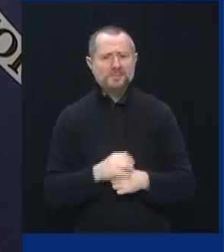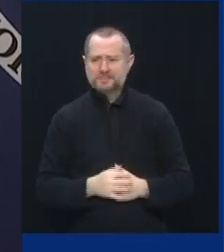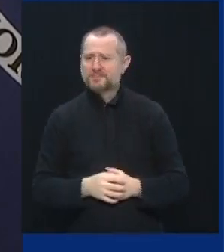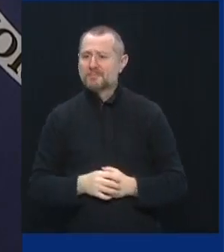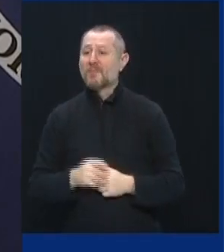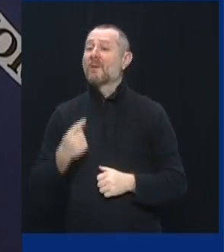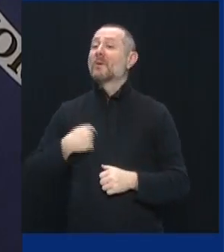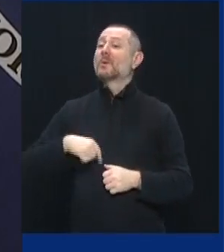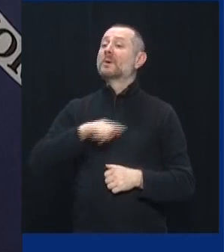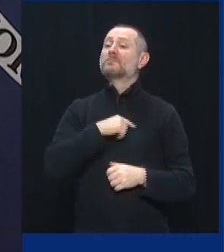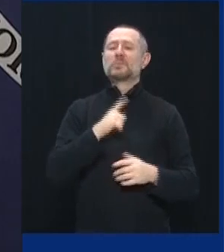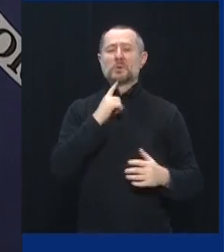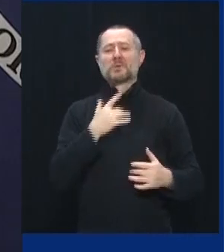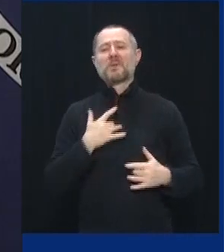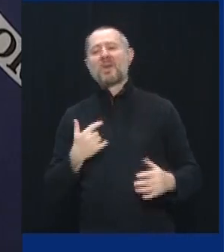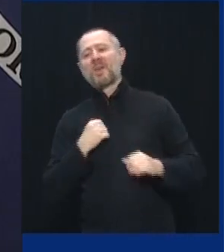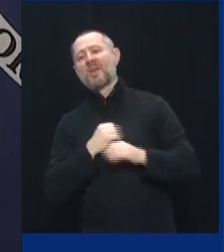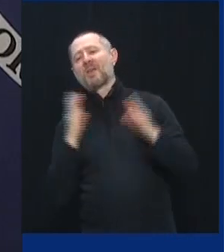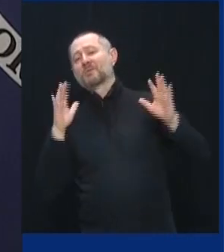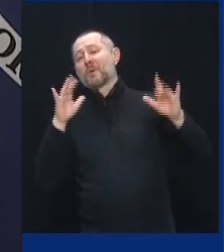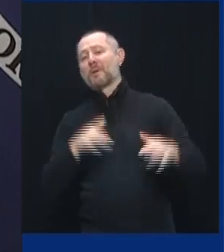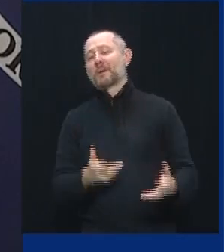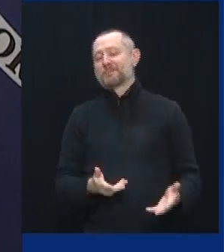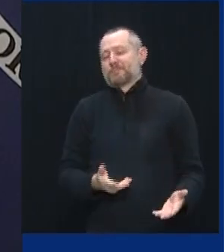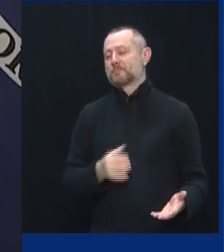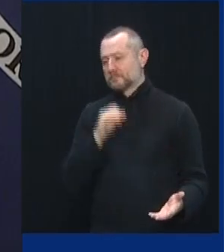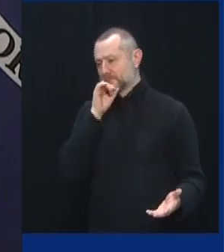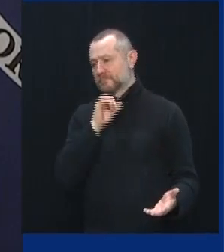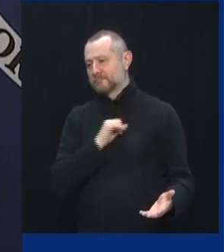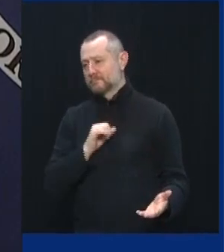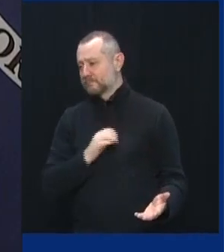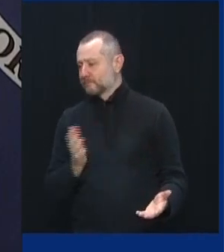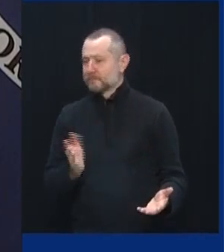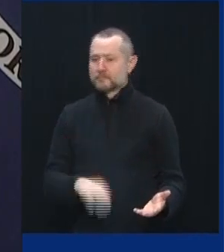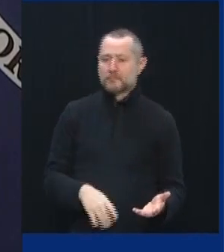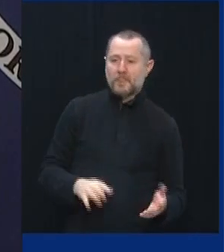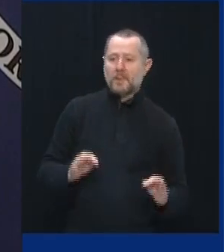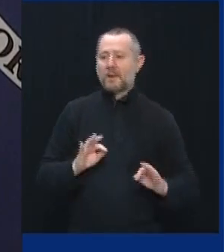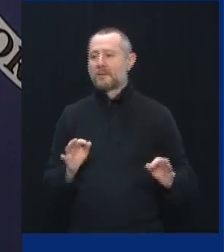AS EVERYONE HAS SAID, THANK EVERYONE WHO DID A GREAT JOB AND